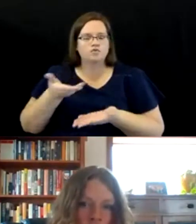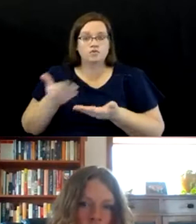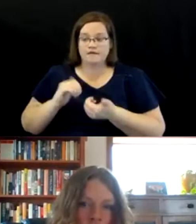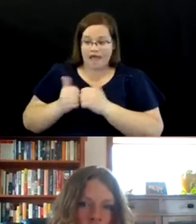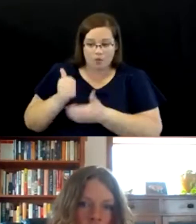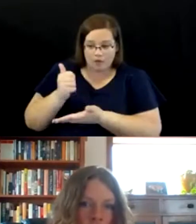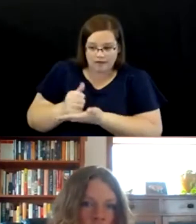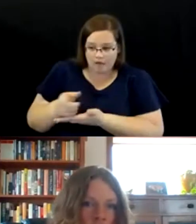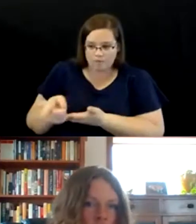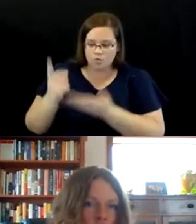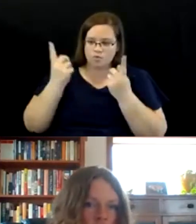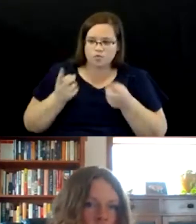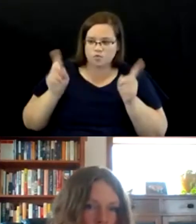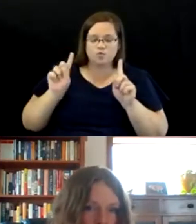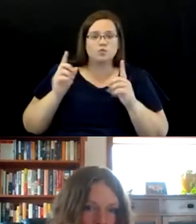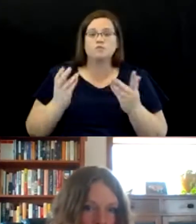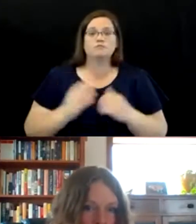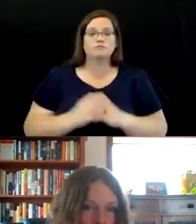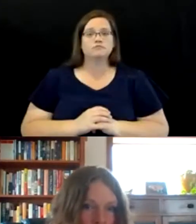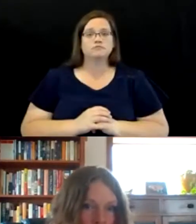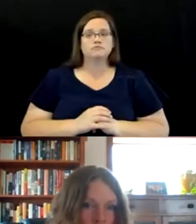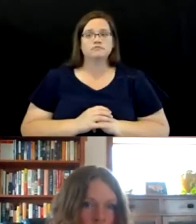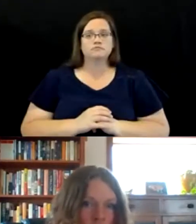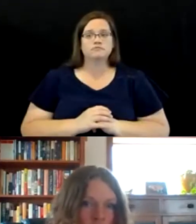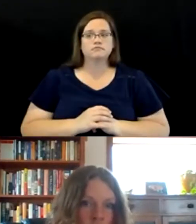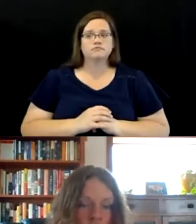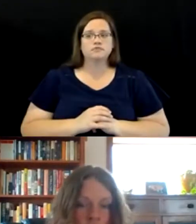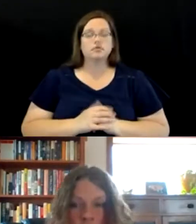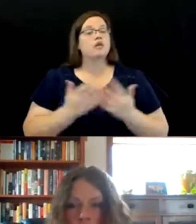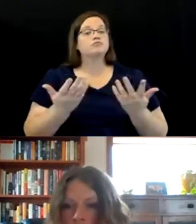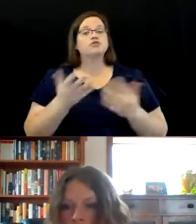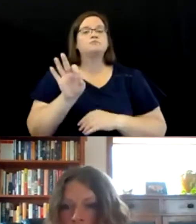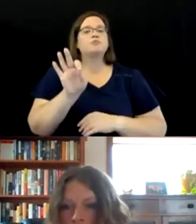Kirsten: Yeah. Well, I just wanted to put it out there because I think